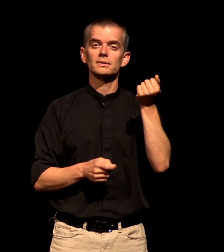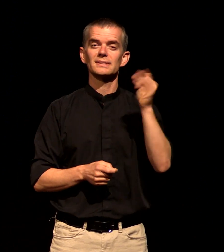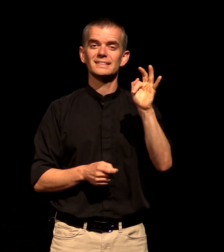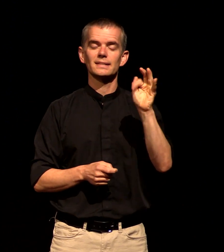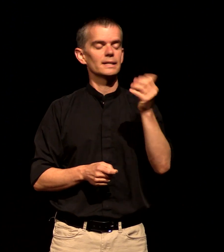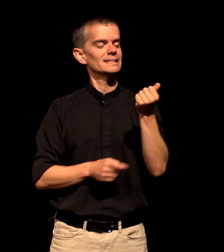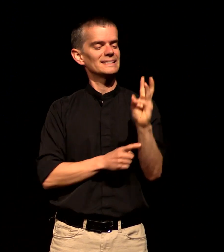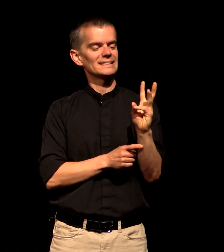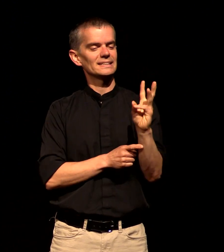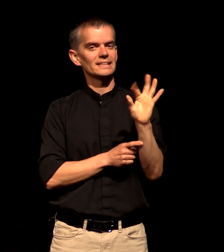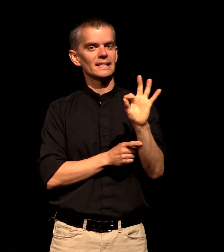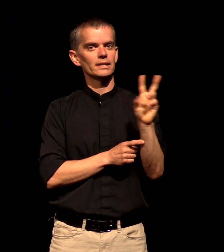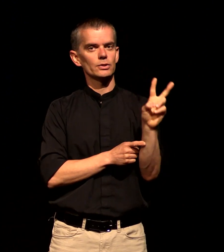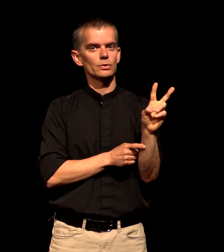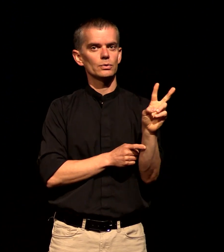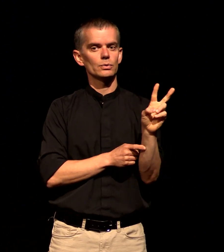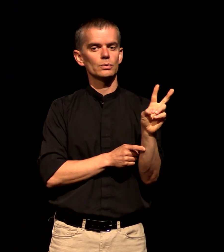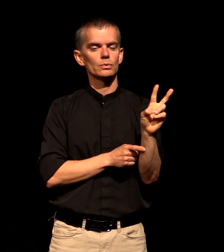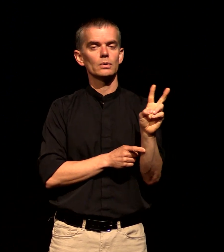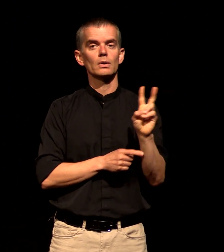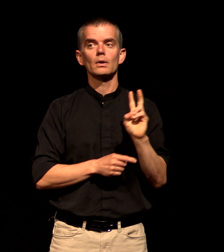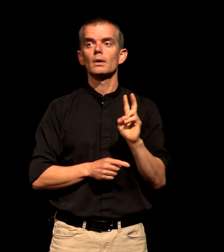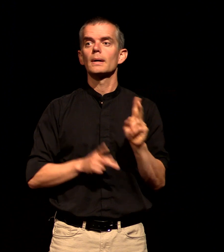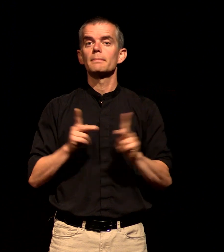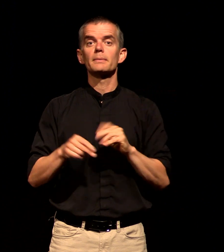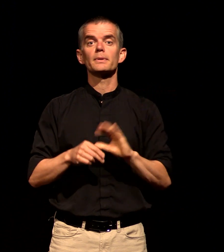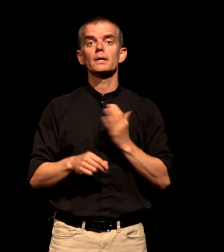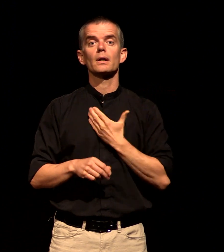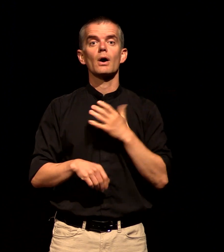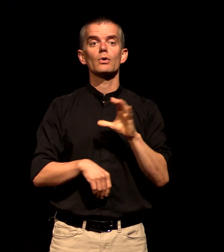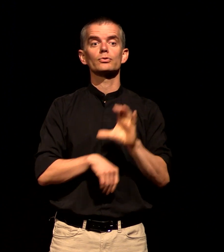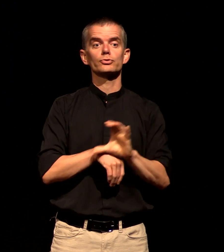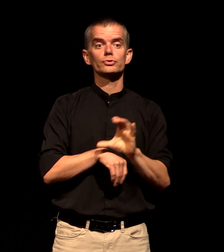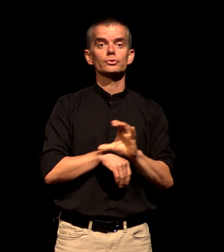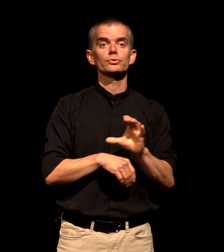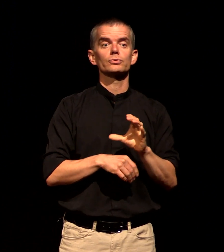Our members are among both the accused and the judges. Next